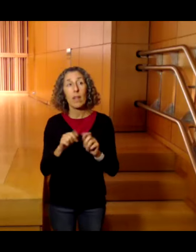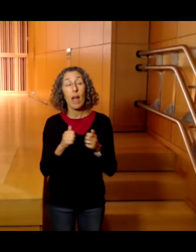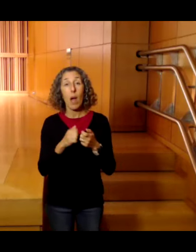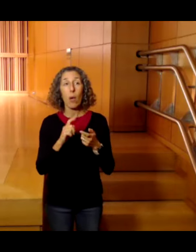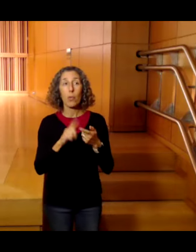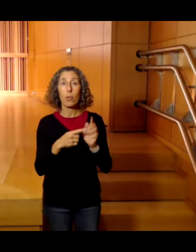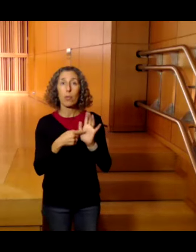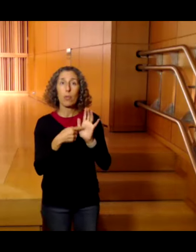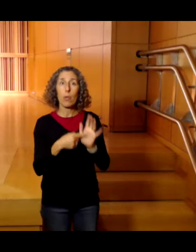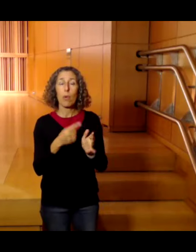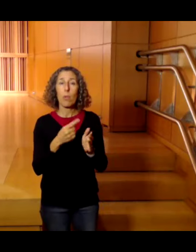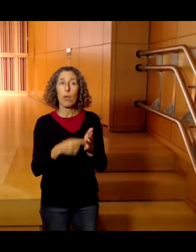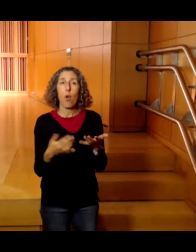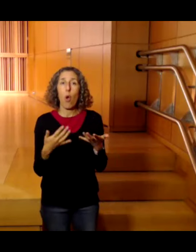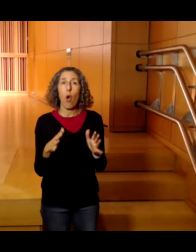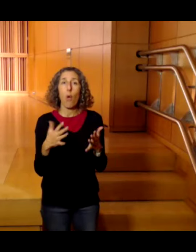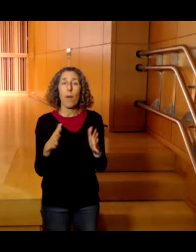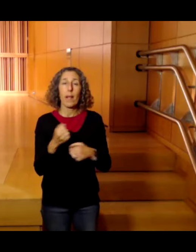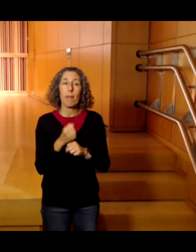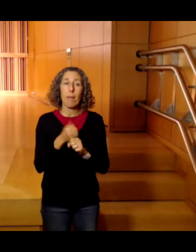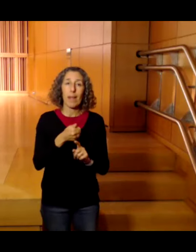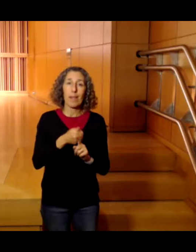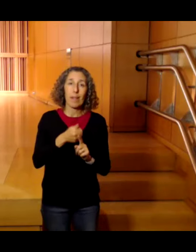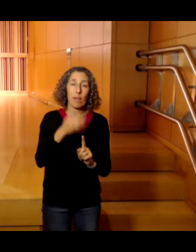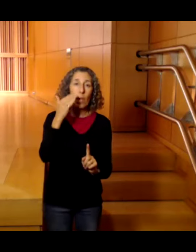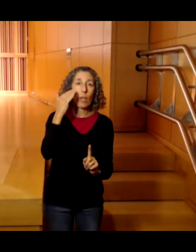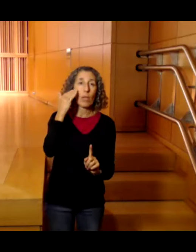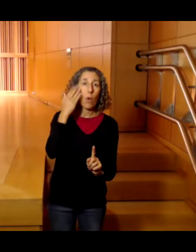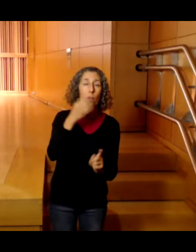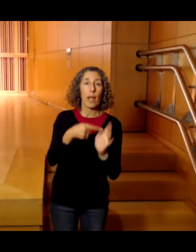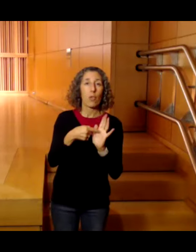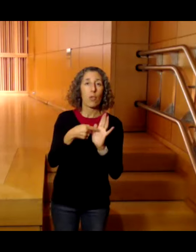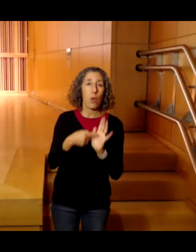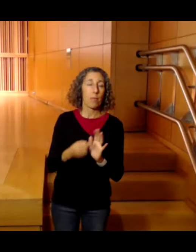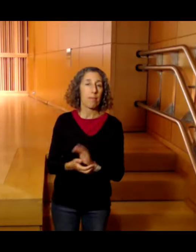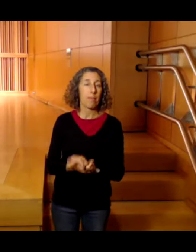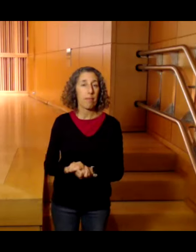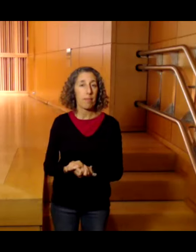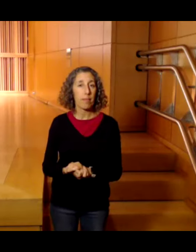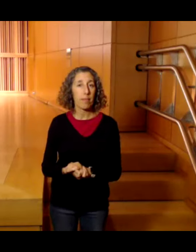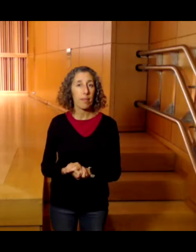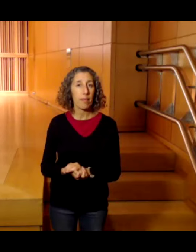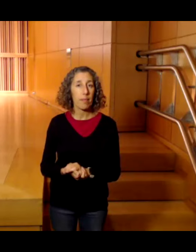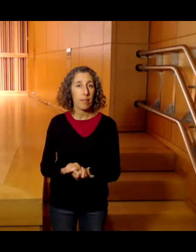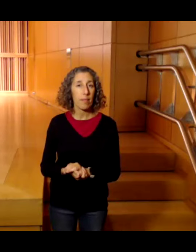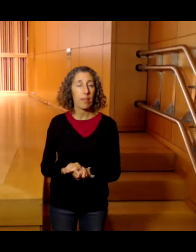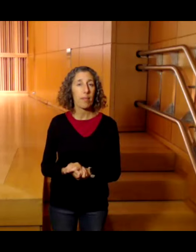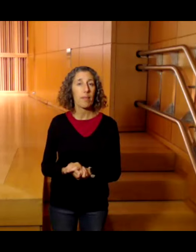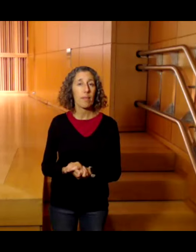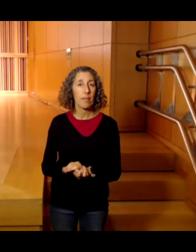existing modes of understanding. could be put to radically new purposes. or to return to the spirit of this essay.